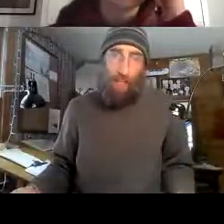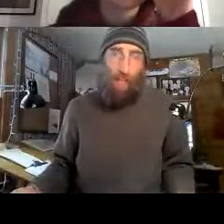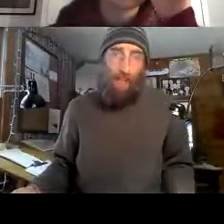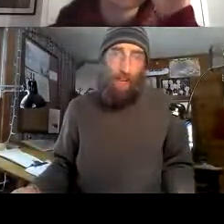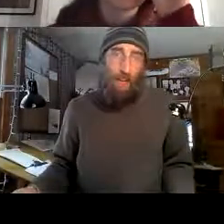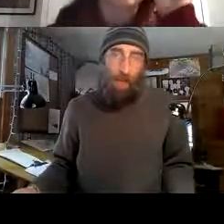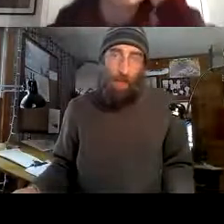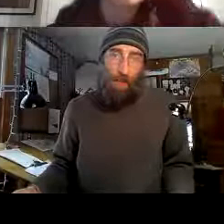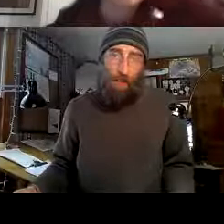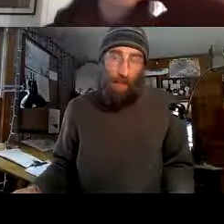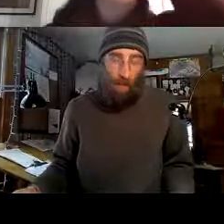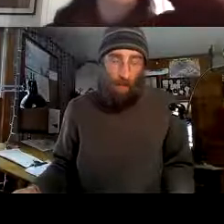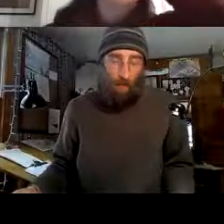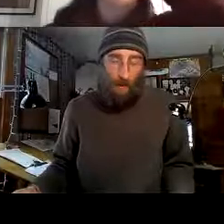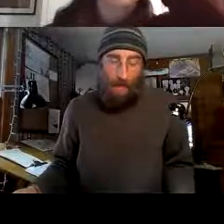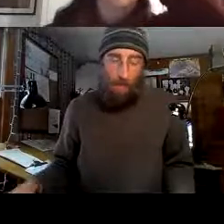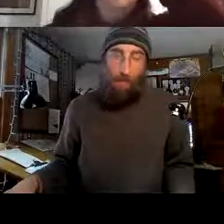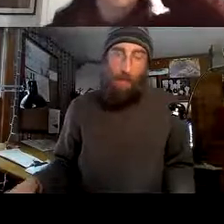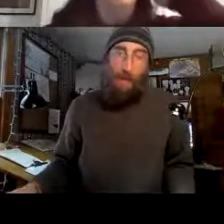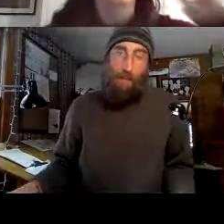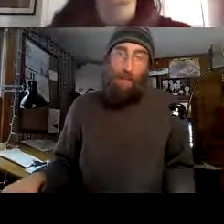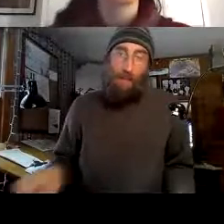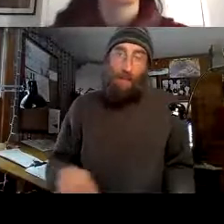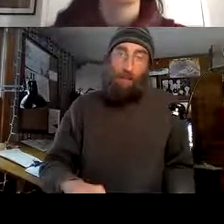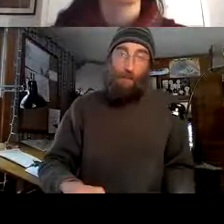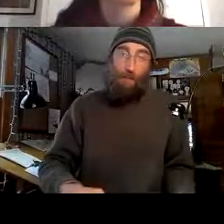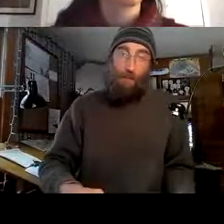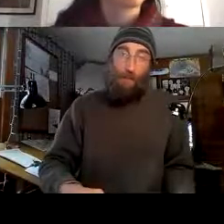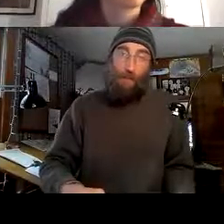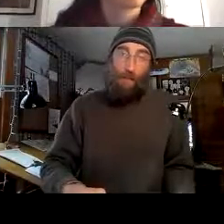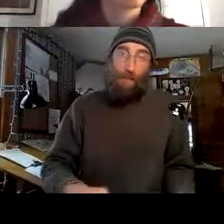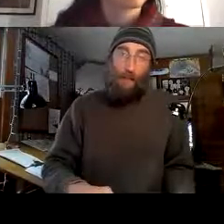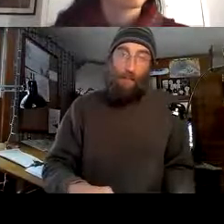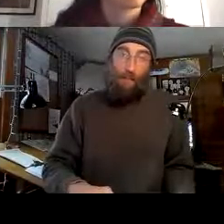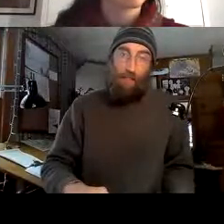and it's a painting of a a man, who may be a union soldier, maybe not, so this